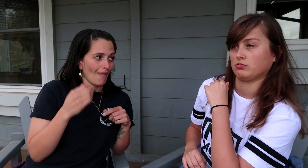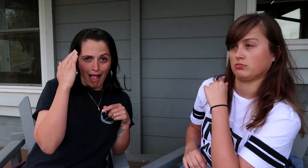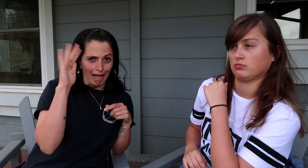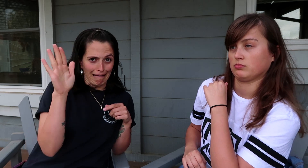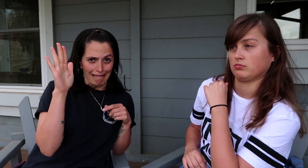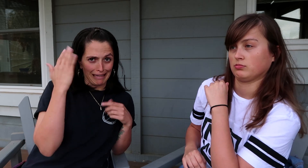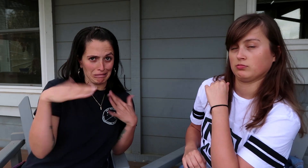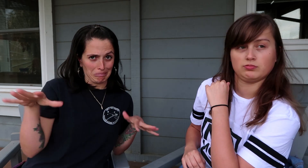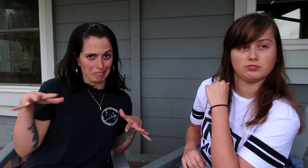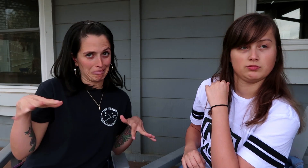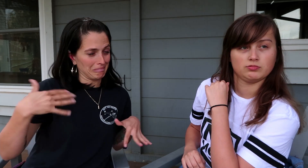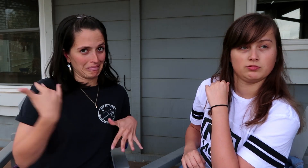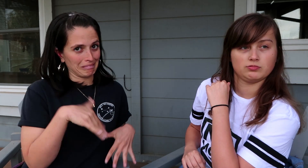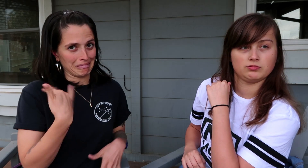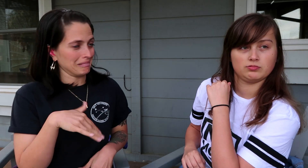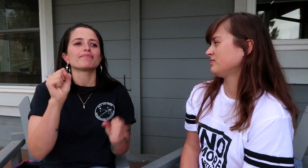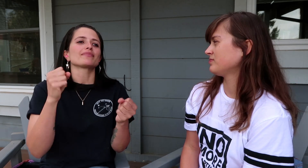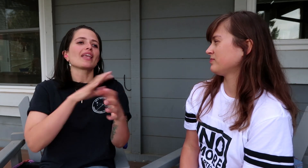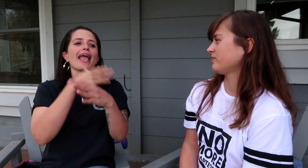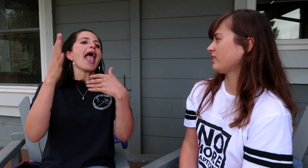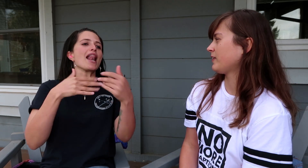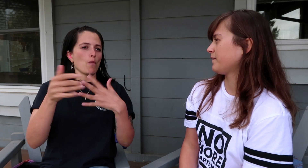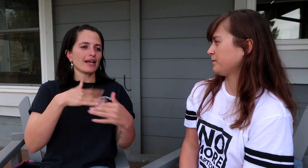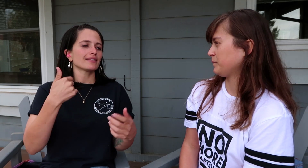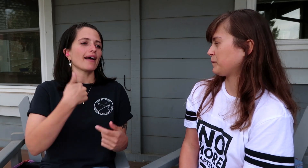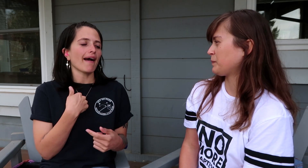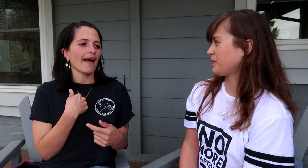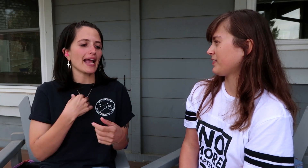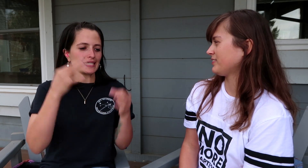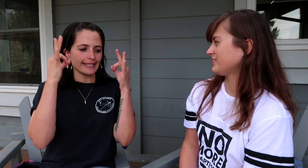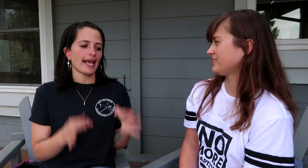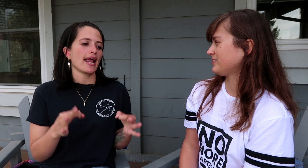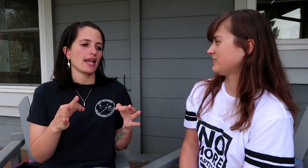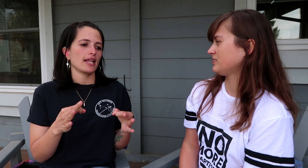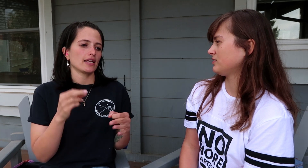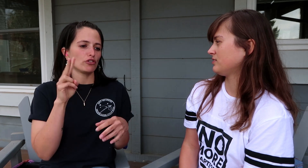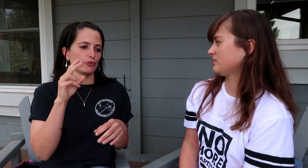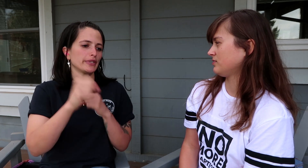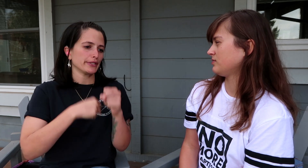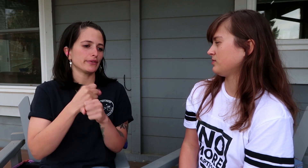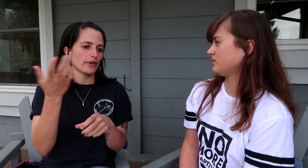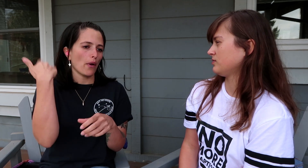I don't know... Let's just ignore that one for now. Anyways, I decided 2 years ago,